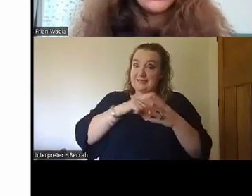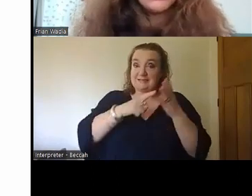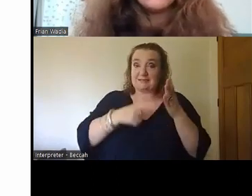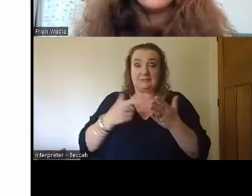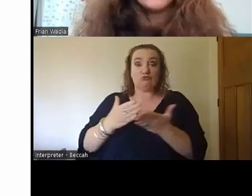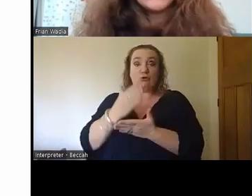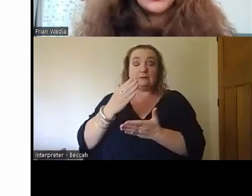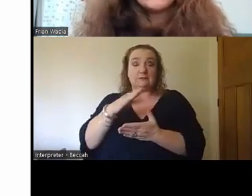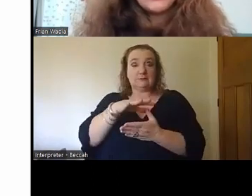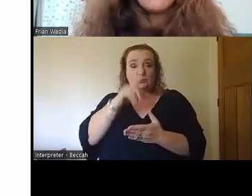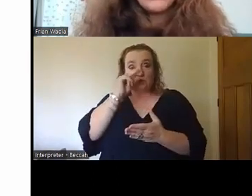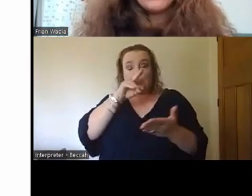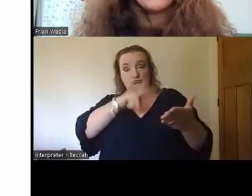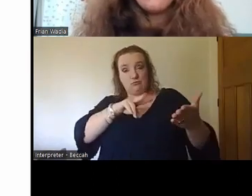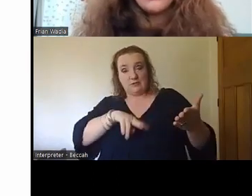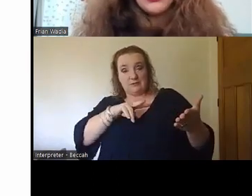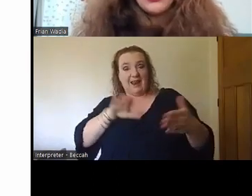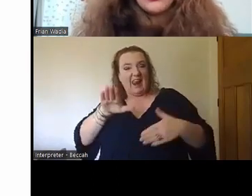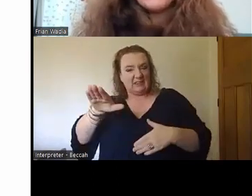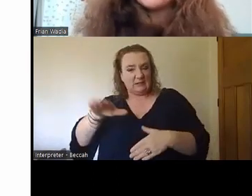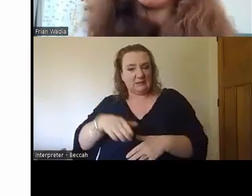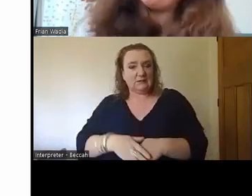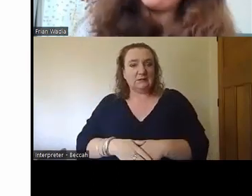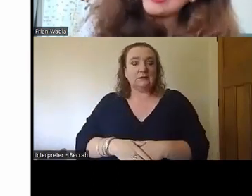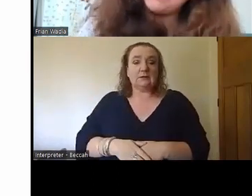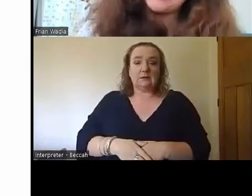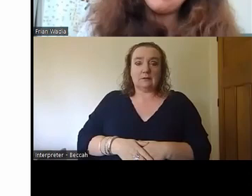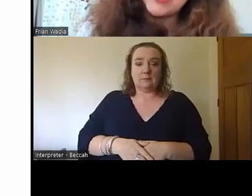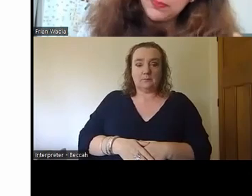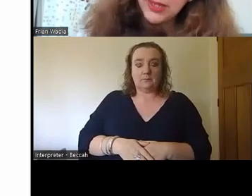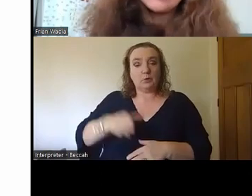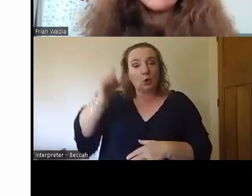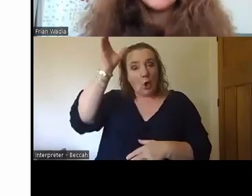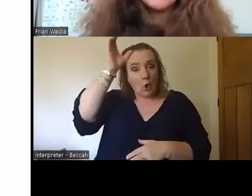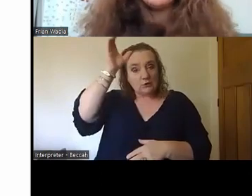you can go through those slides and have a look at them. There's some concepts and perspectives